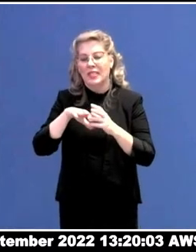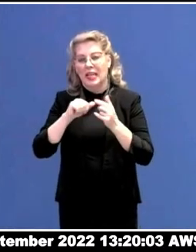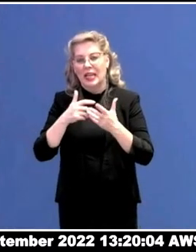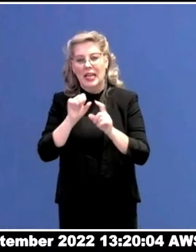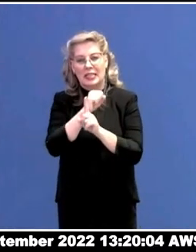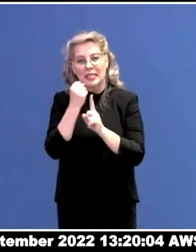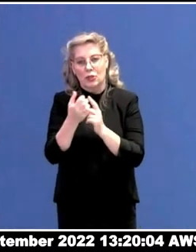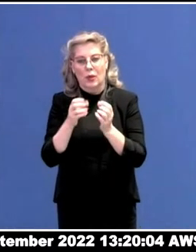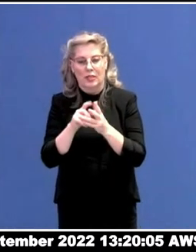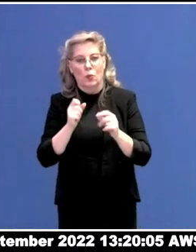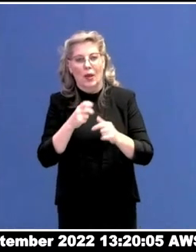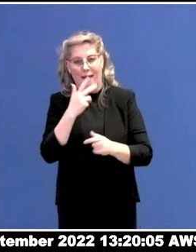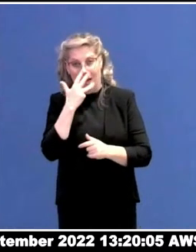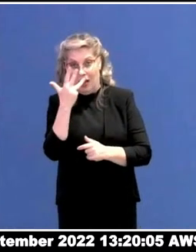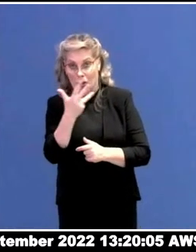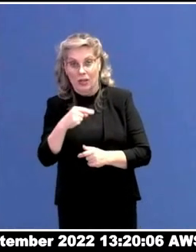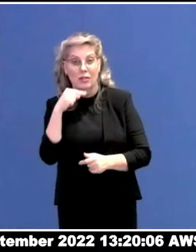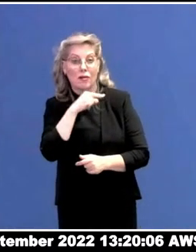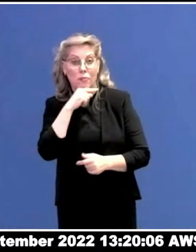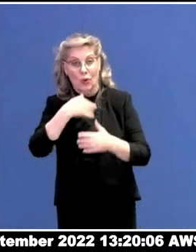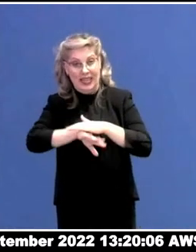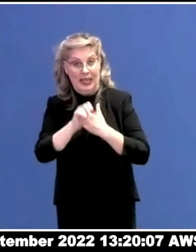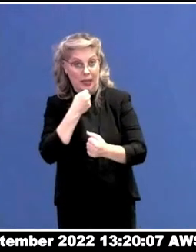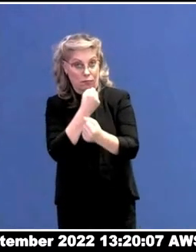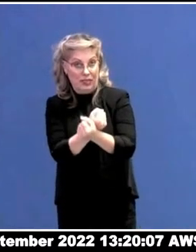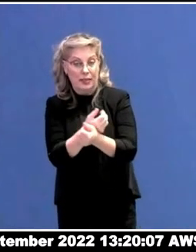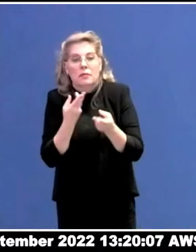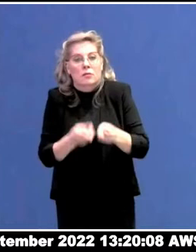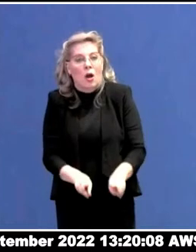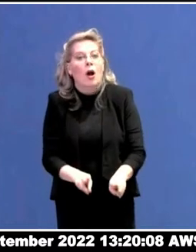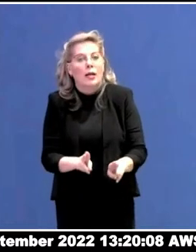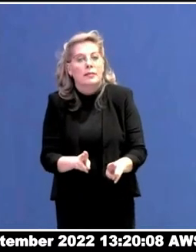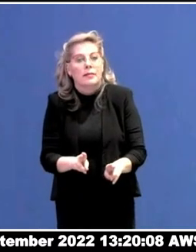the Western Australian system, and his mother told me - and this is not related to